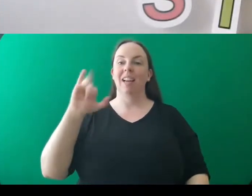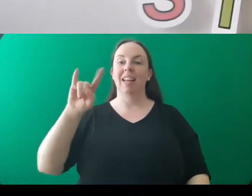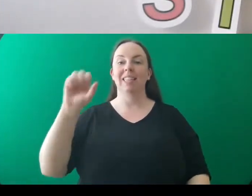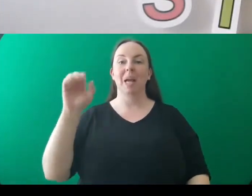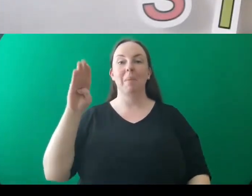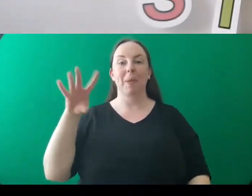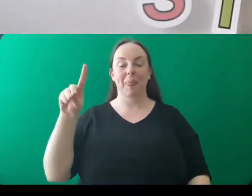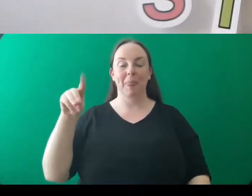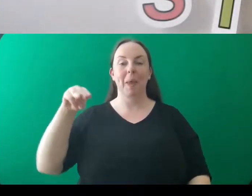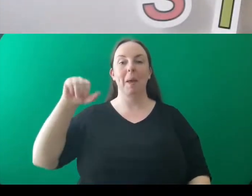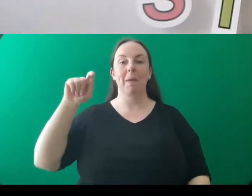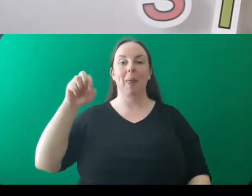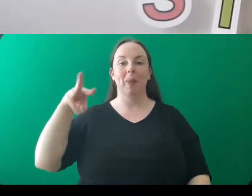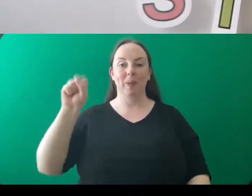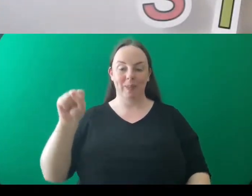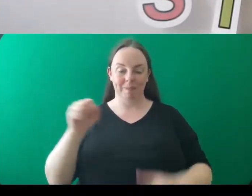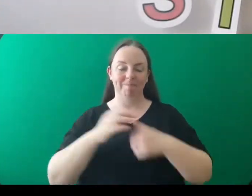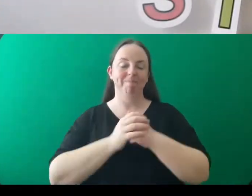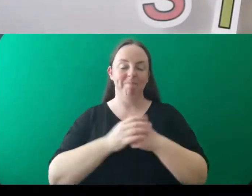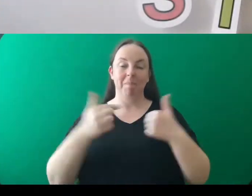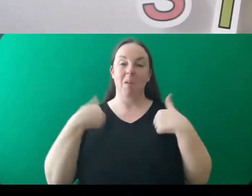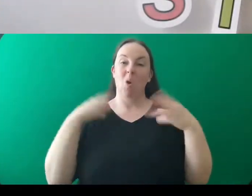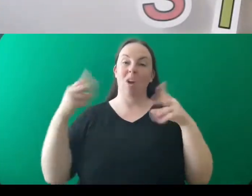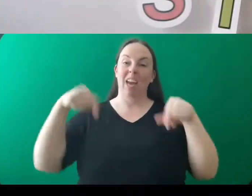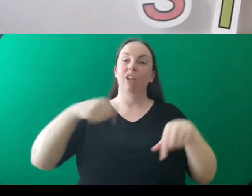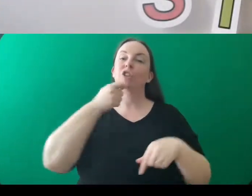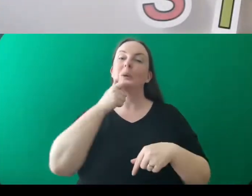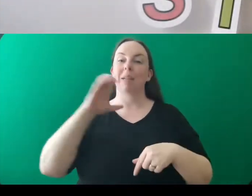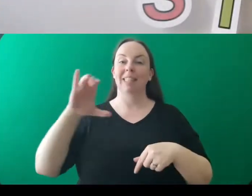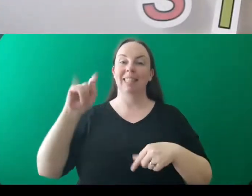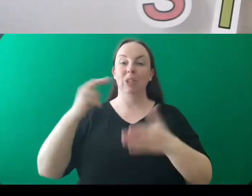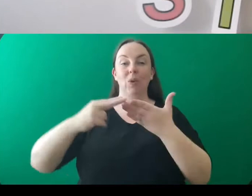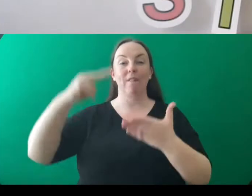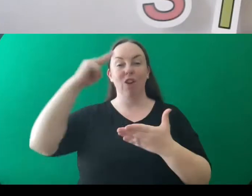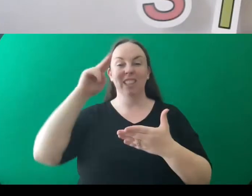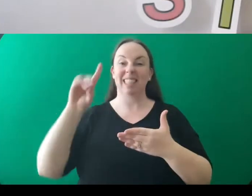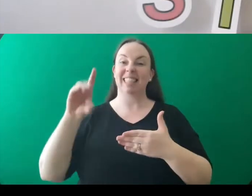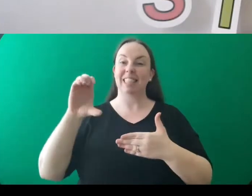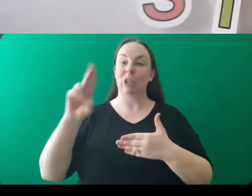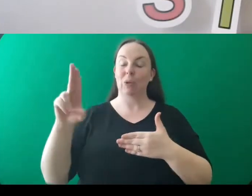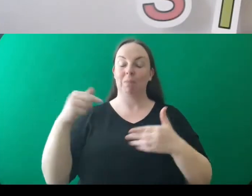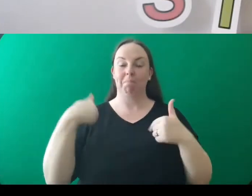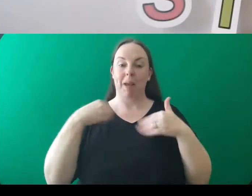Elizabeth: Hi everyone, my name is Dr Elizabeth Mathews. I'm based in Dublin City University, and I'm the project lead for the